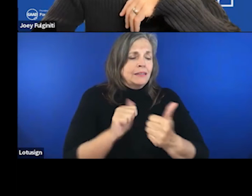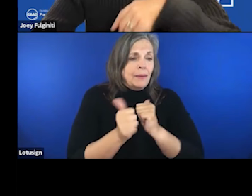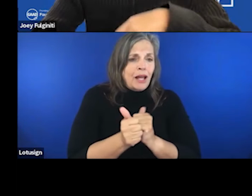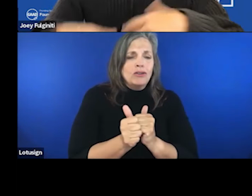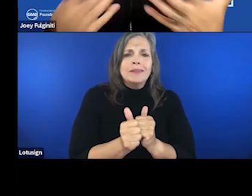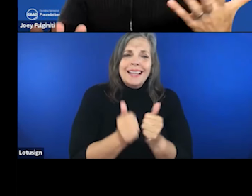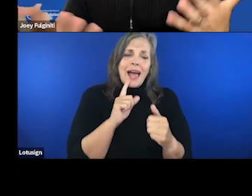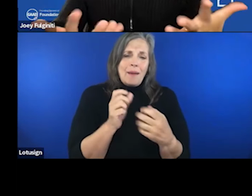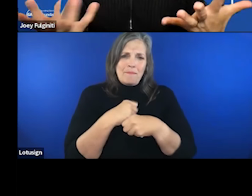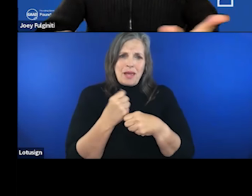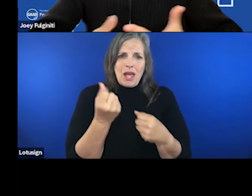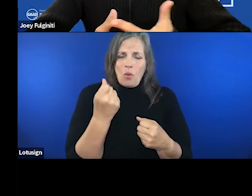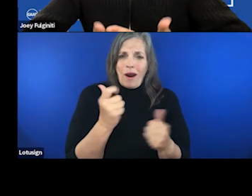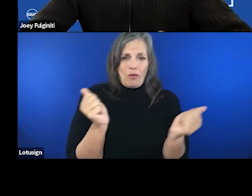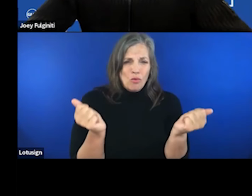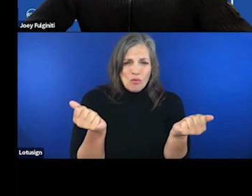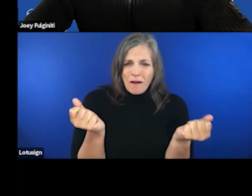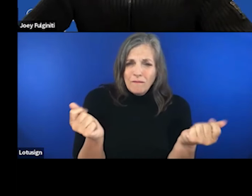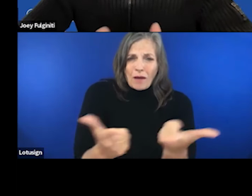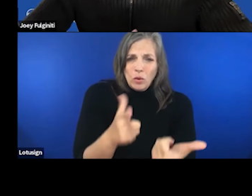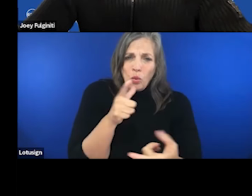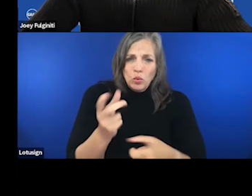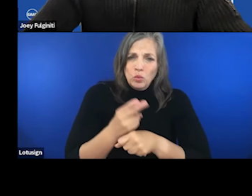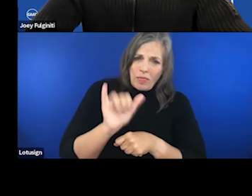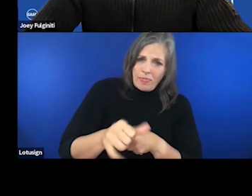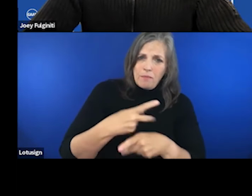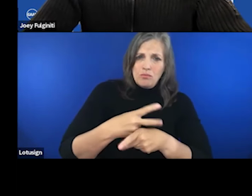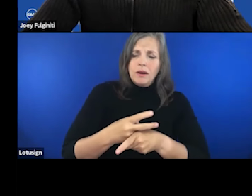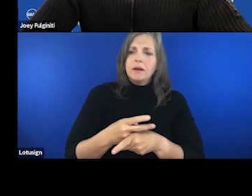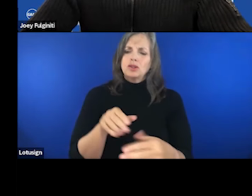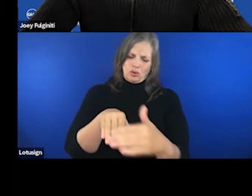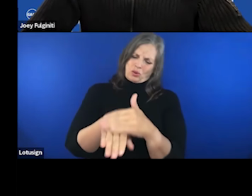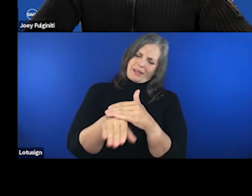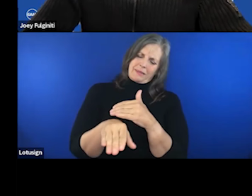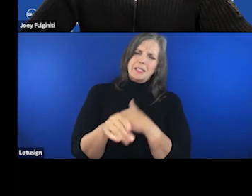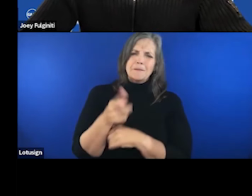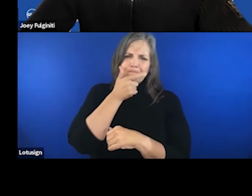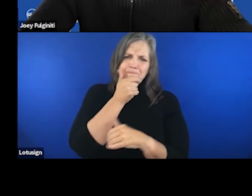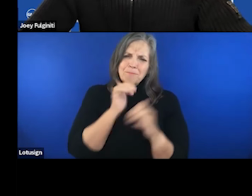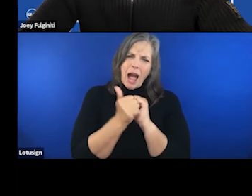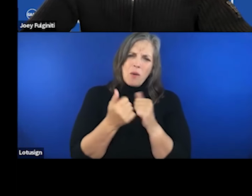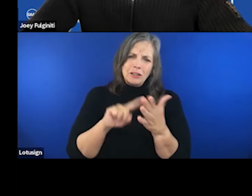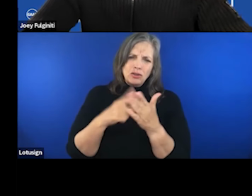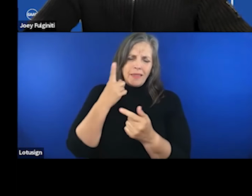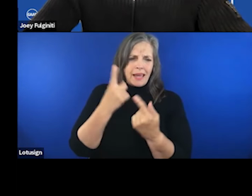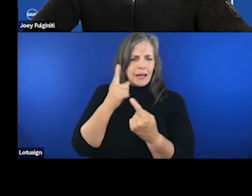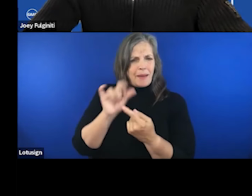so accessibility this is how I started thinking about it um I wasn't aware of it in my my previous